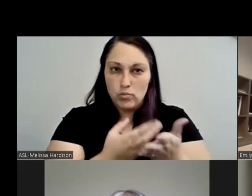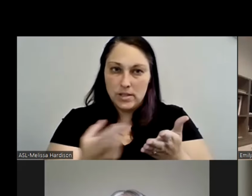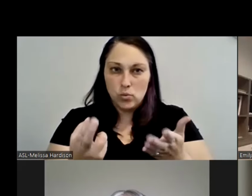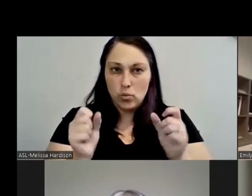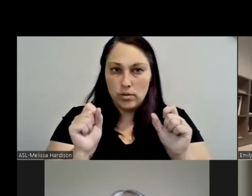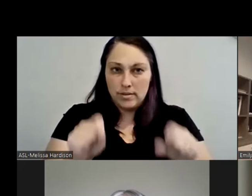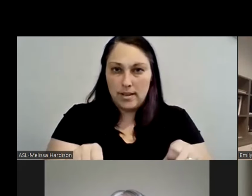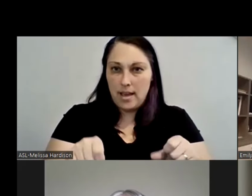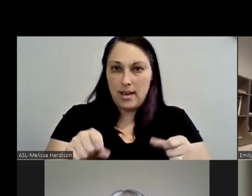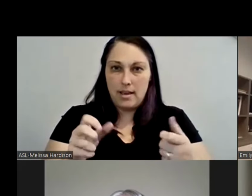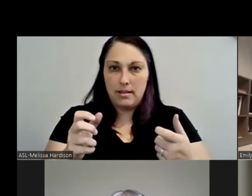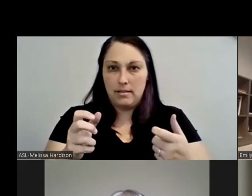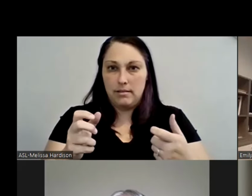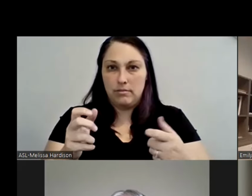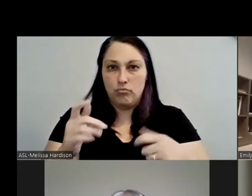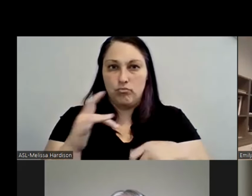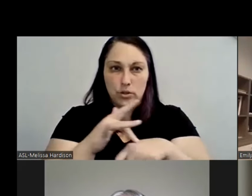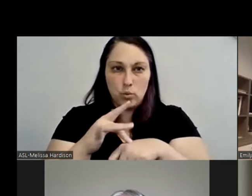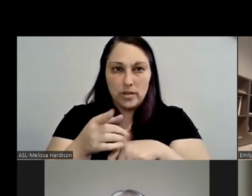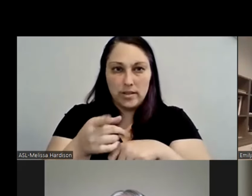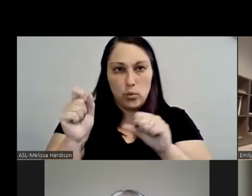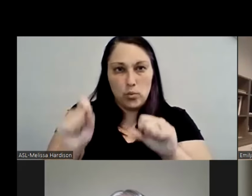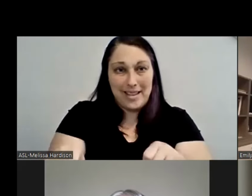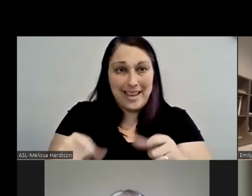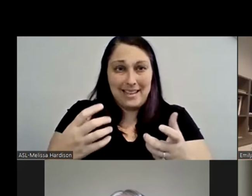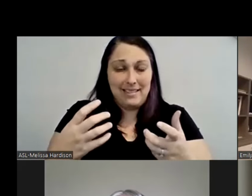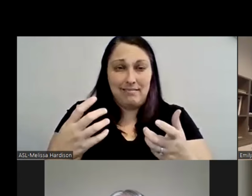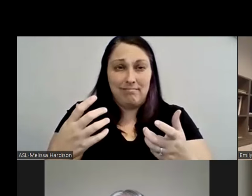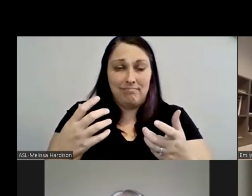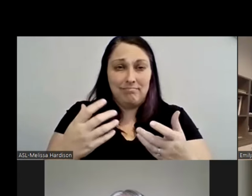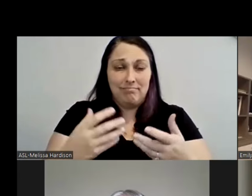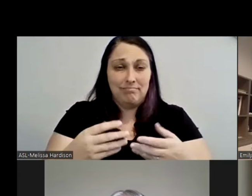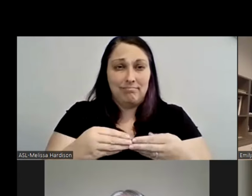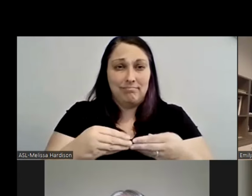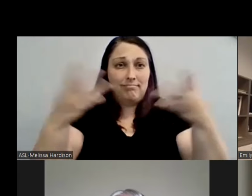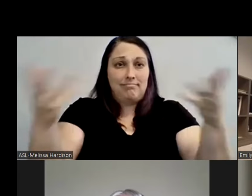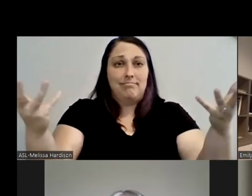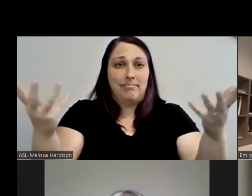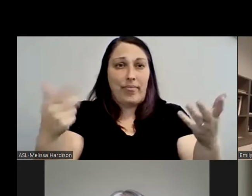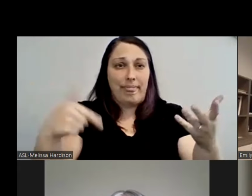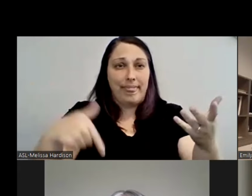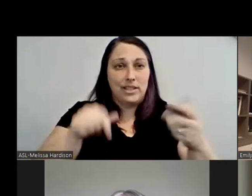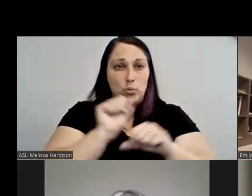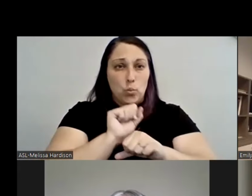If you look at the page on the right, I put these in when my father came to live with us.